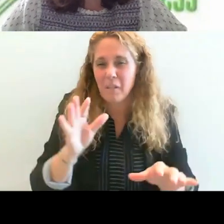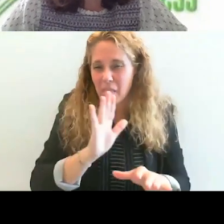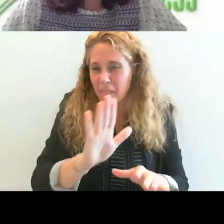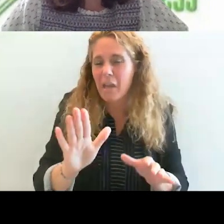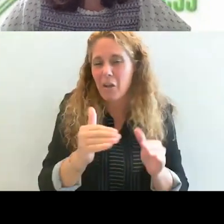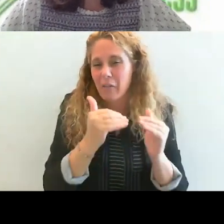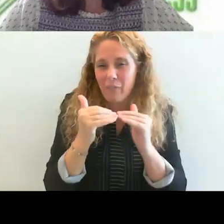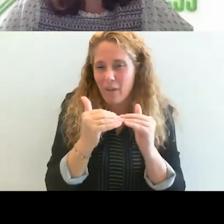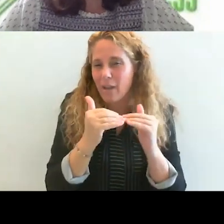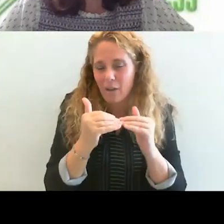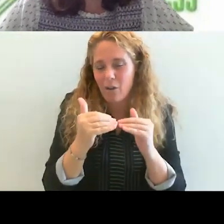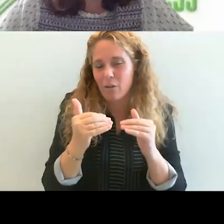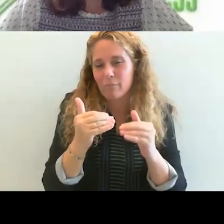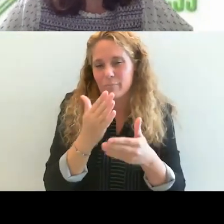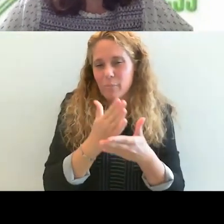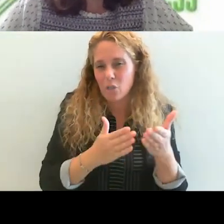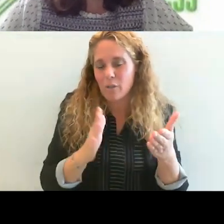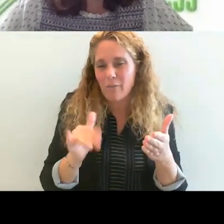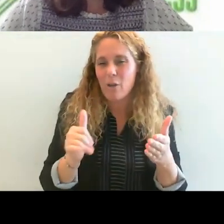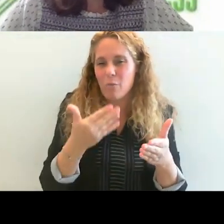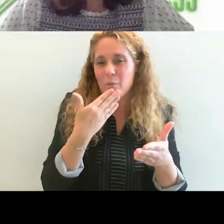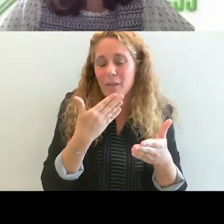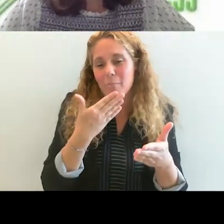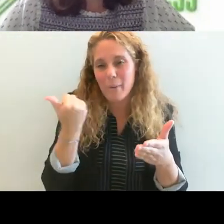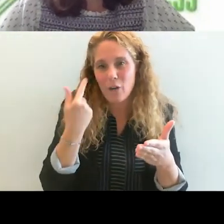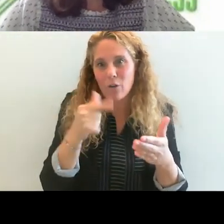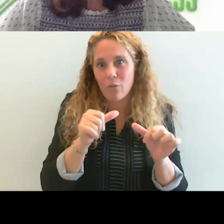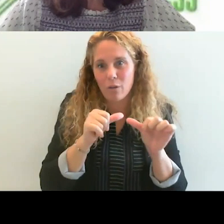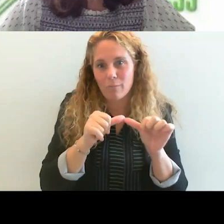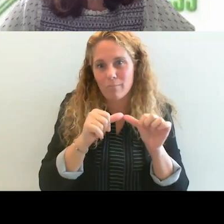WE WOULD BE IN A BETTER PLACE FOR SUSTAINABILITY.